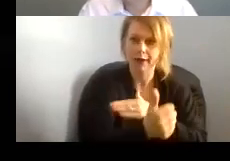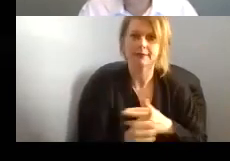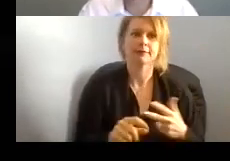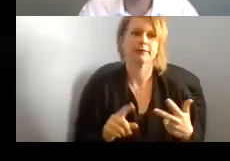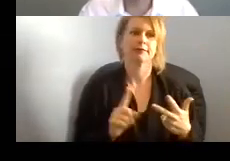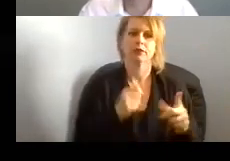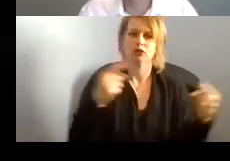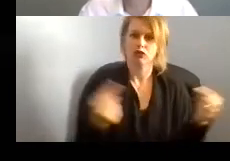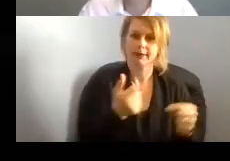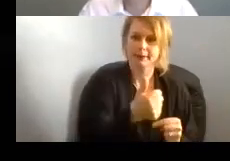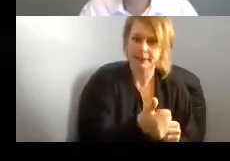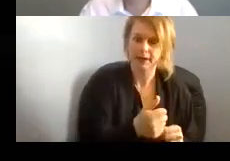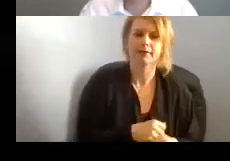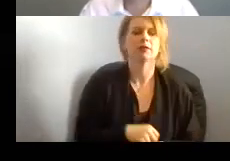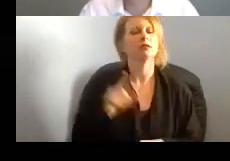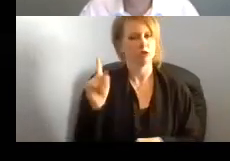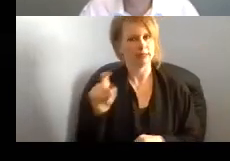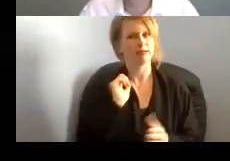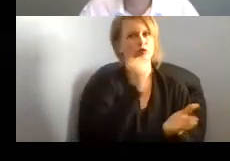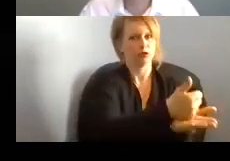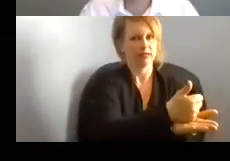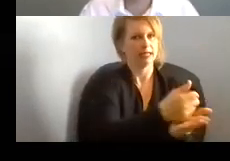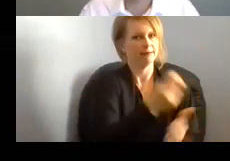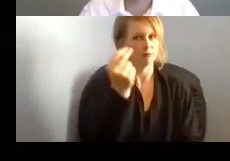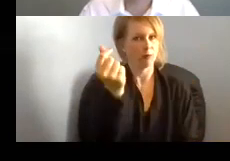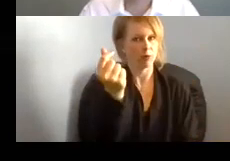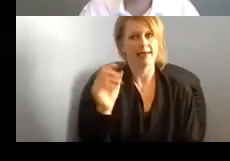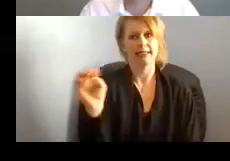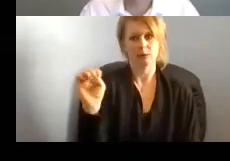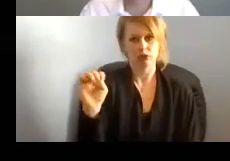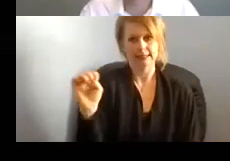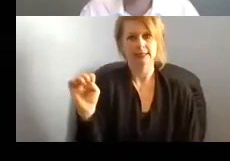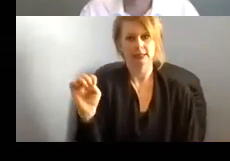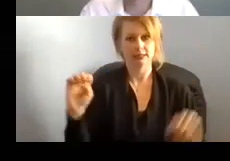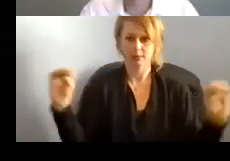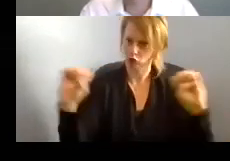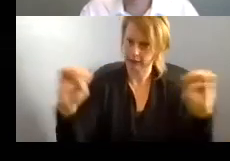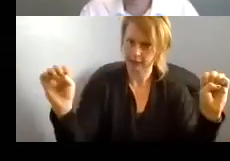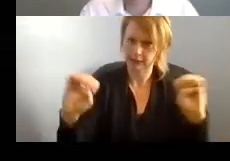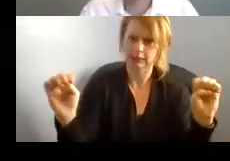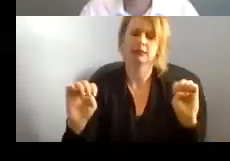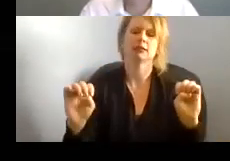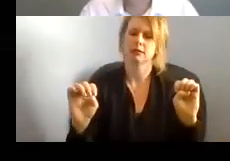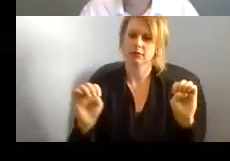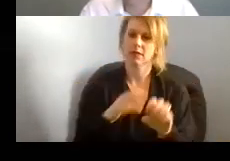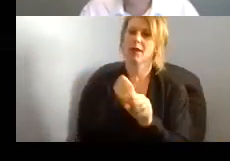you need to intervene as though it is an emergency because it is an emergency, even if they’re grieving. And make sure you get a professional –